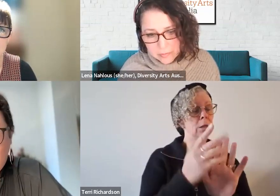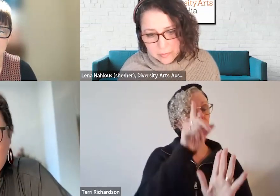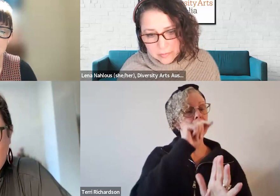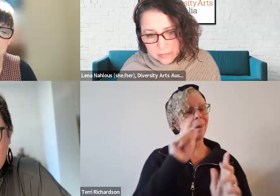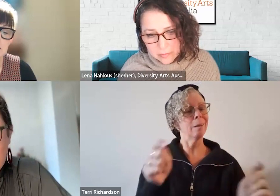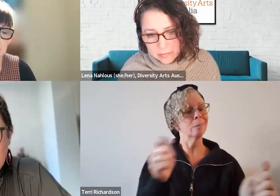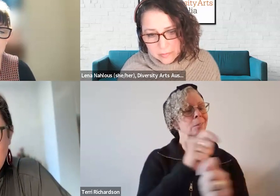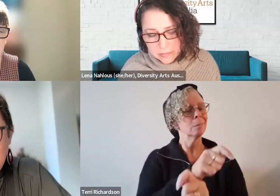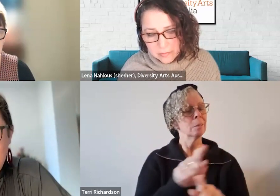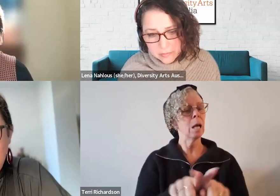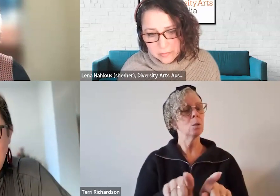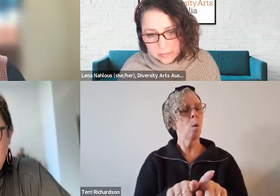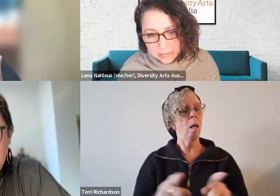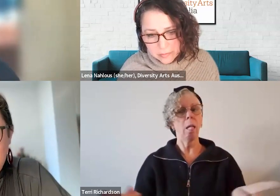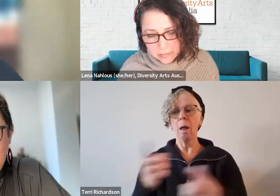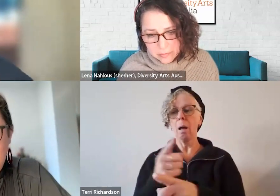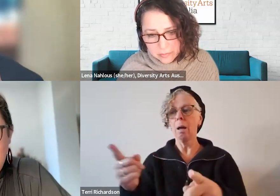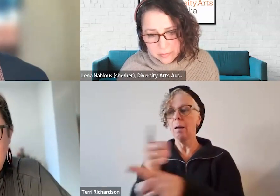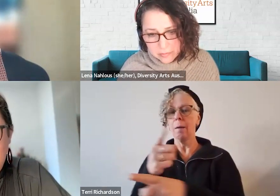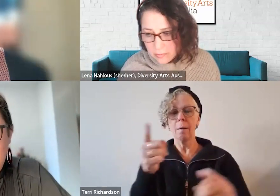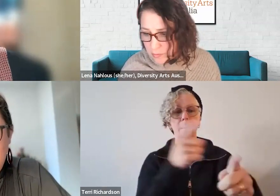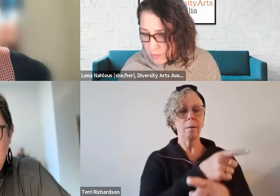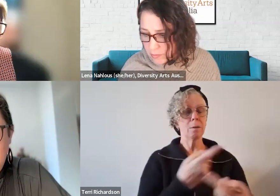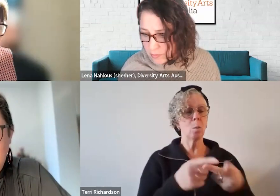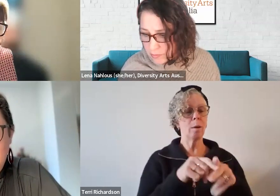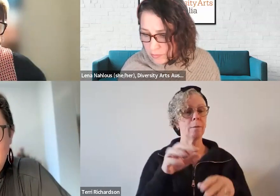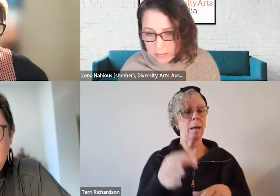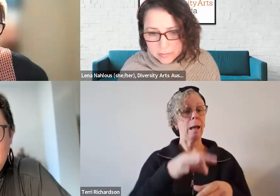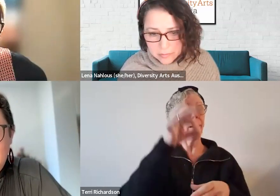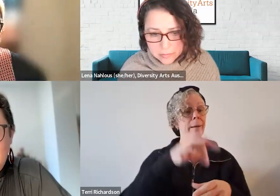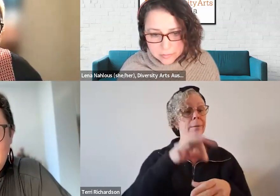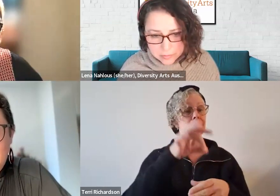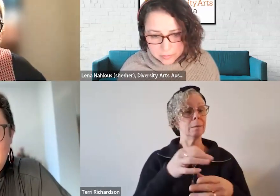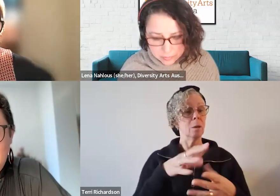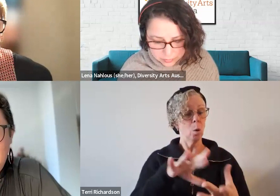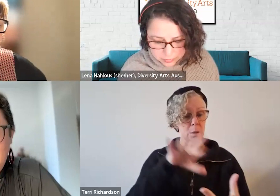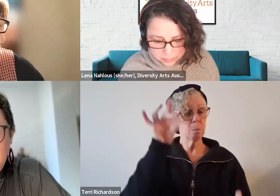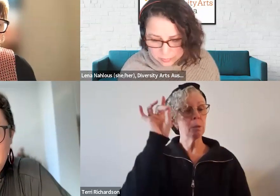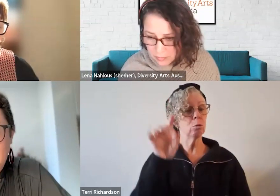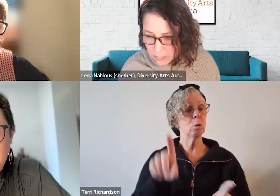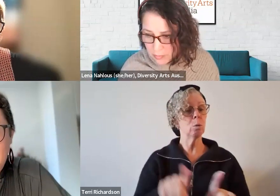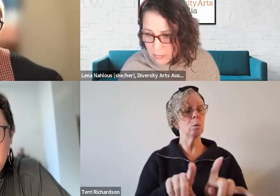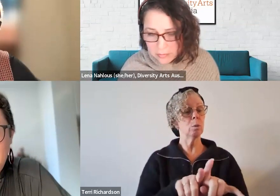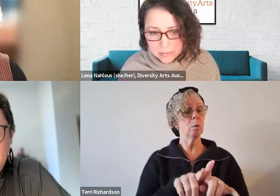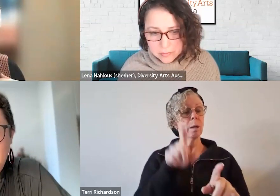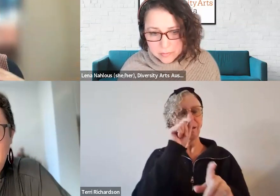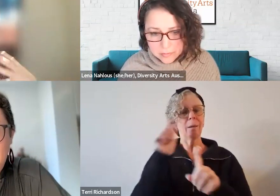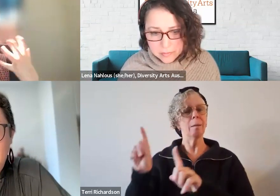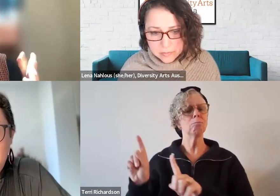And such leaders, whether they're elected, they're community leaders or spiritual leaders, can bring people with them on a journey where things